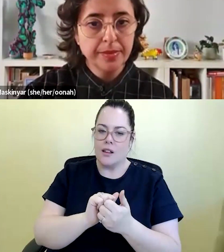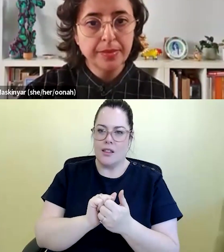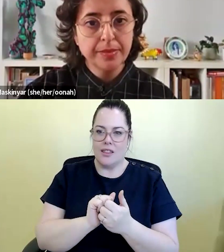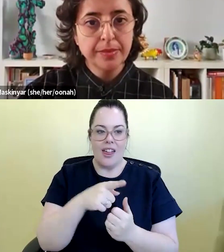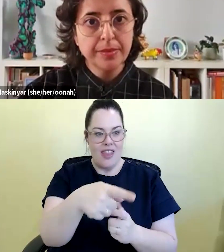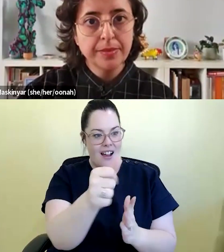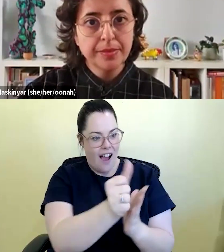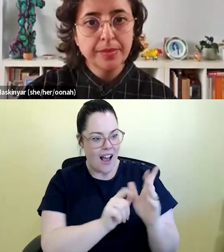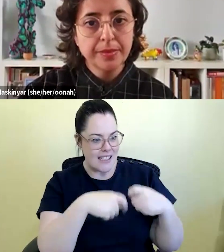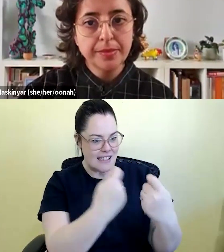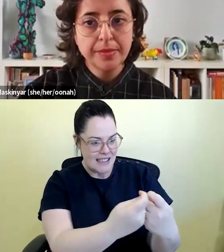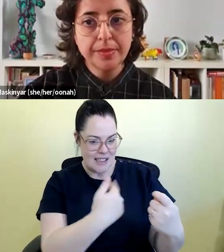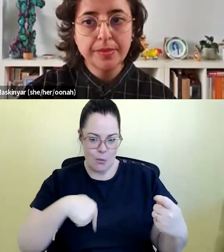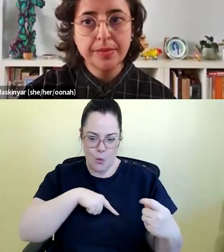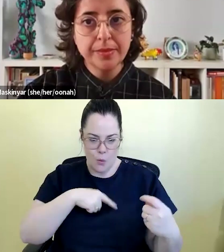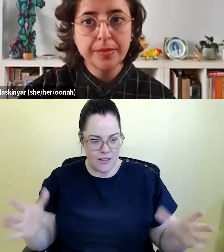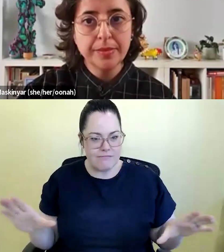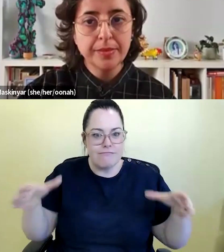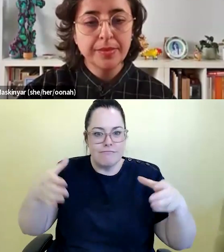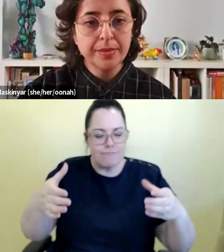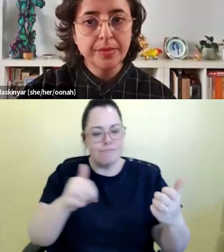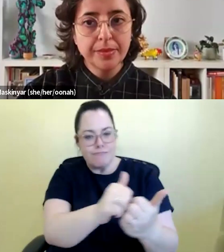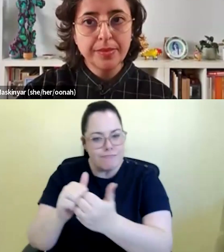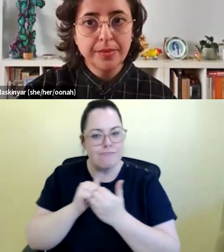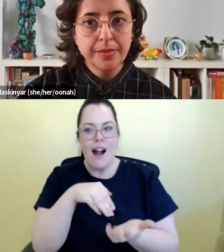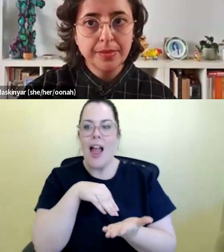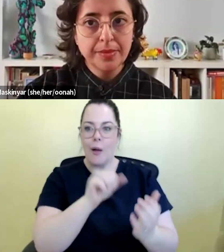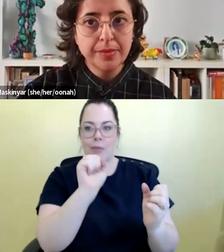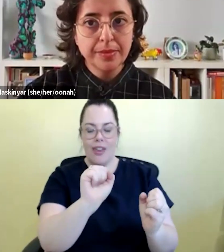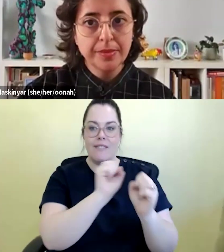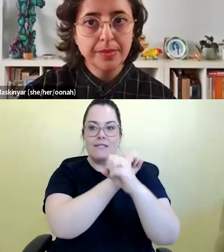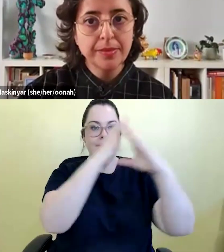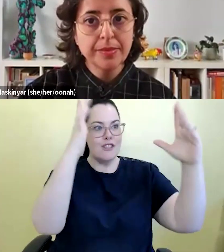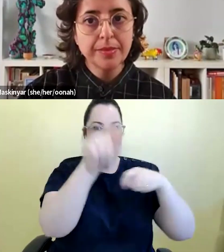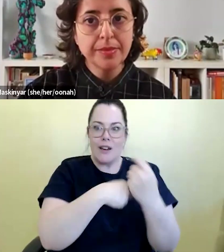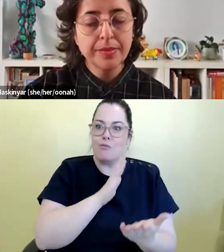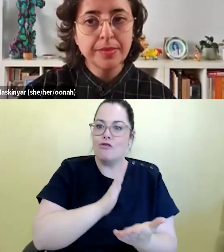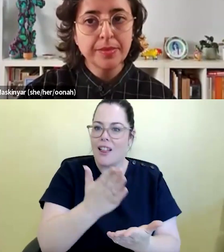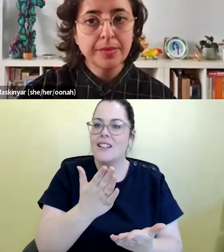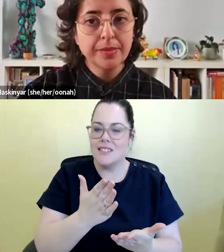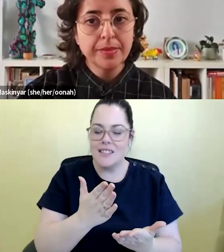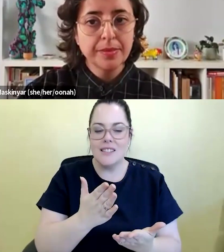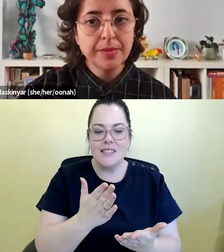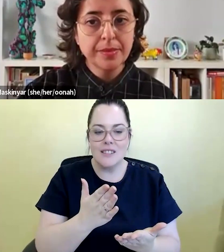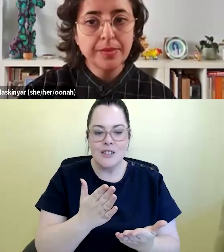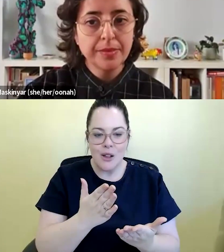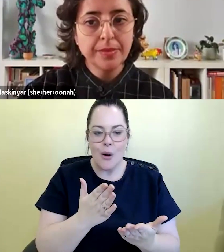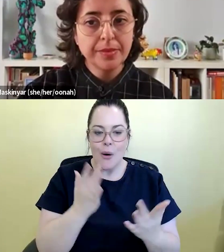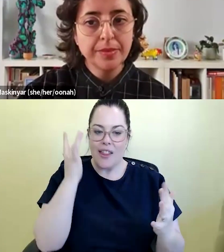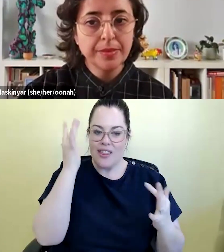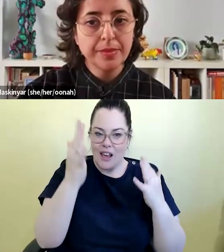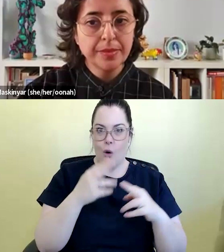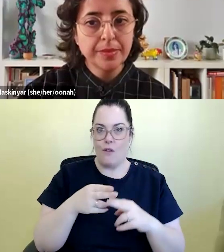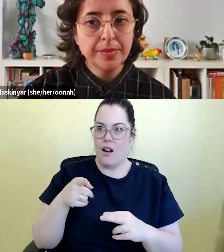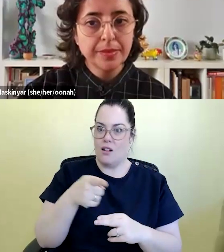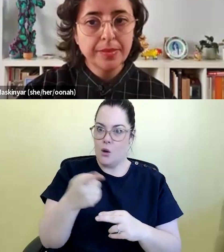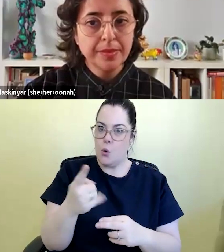artistic team's vision to life, and this is our job. You will be stepping into a really supportive